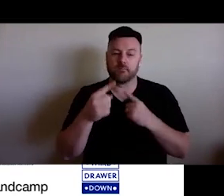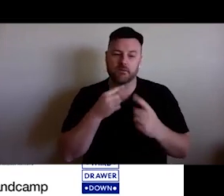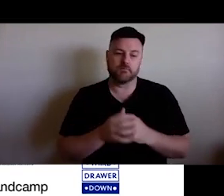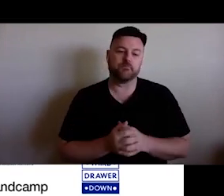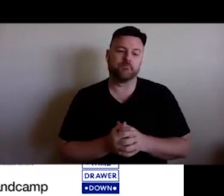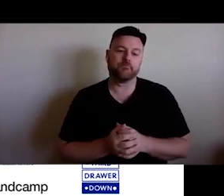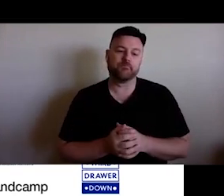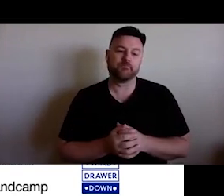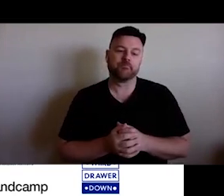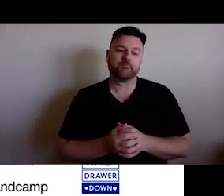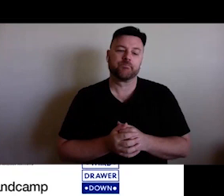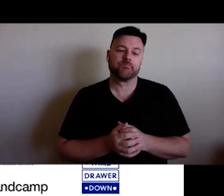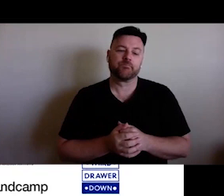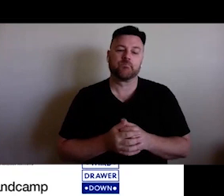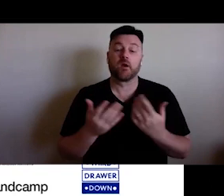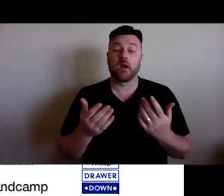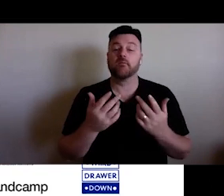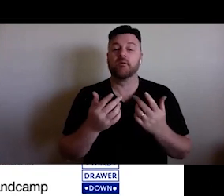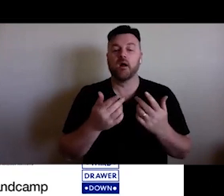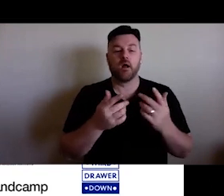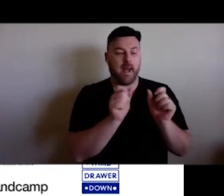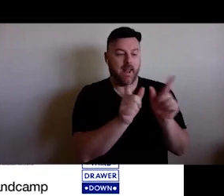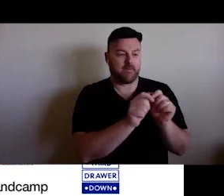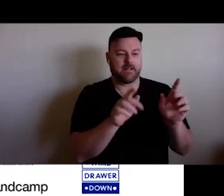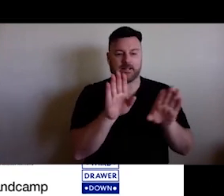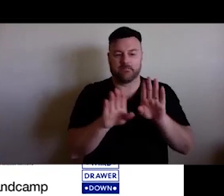content from different organisations like marquee. TV, putting it in the